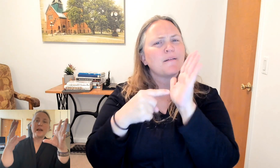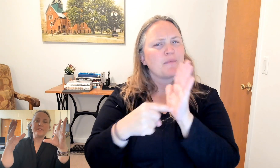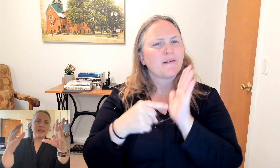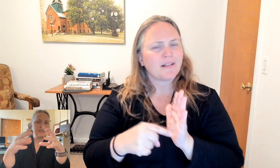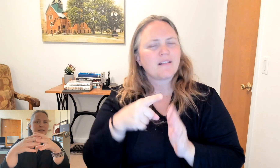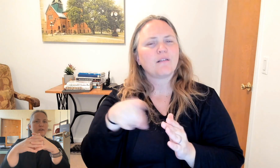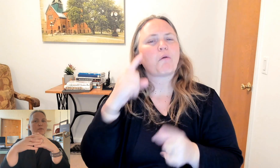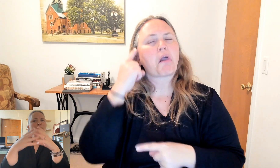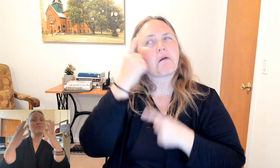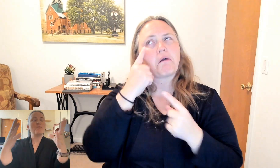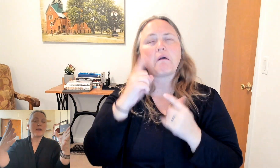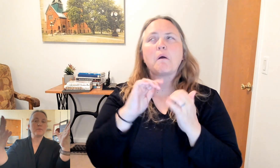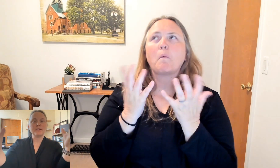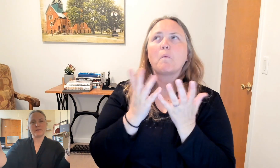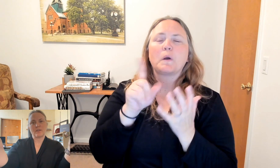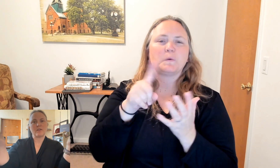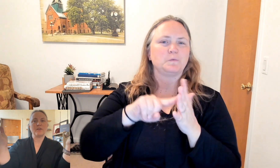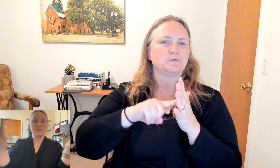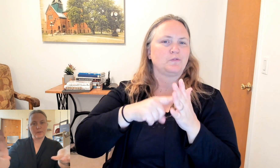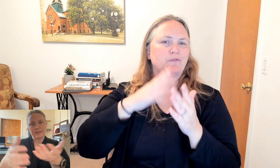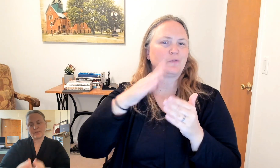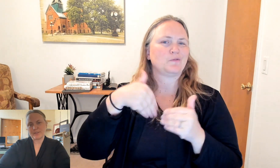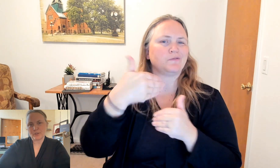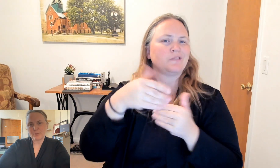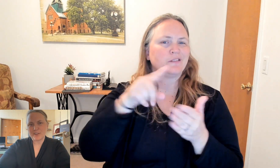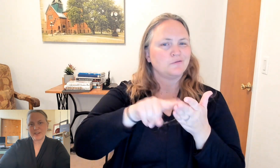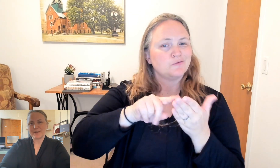have an idea of where you might want to start on your next research project.